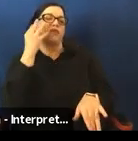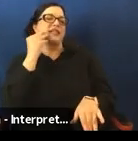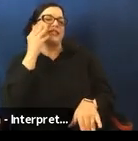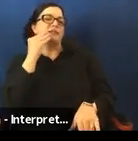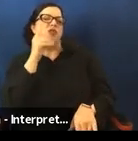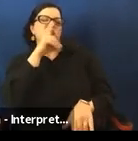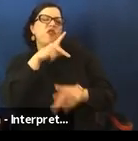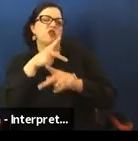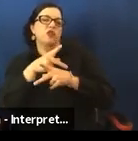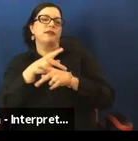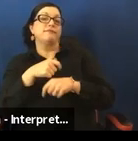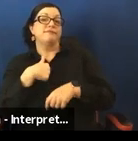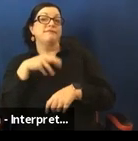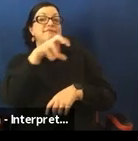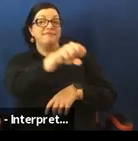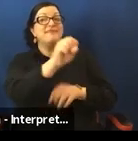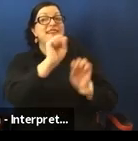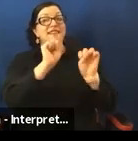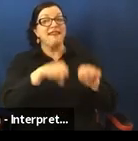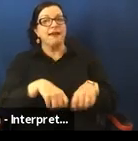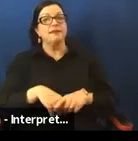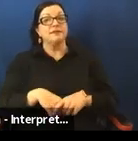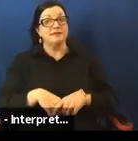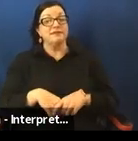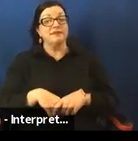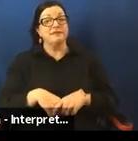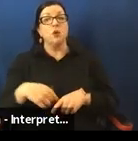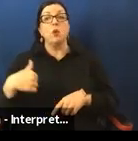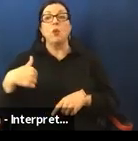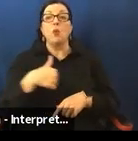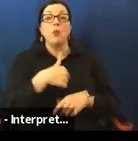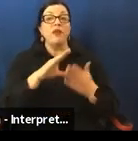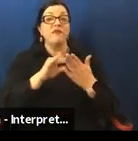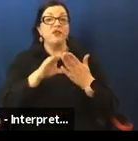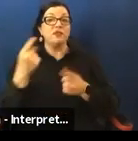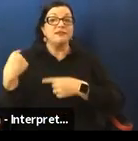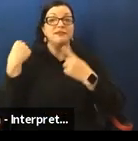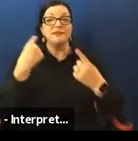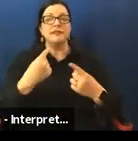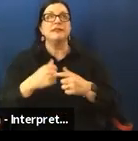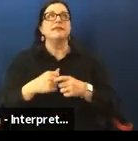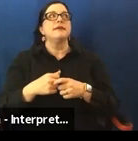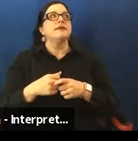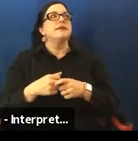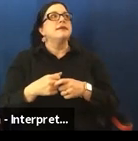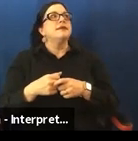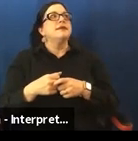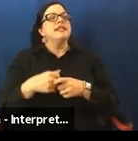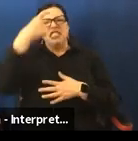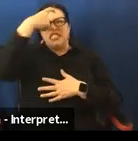Jason Williams: And there's studies called epigenetics, or we're seriously learning that things like fear and trauma are passed down and I'm jeans.